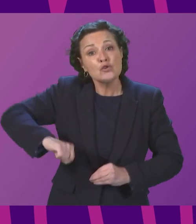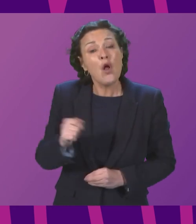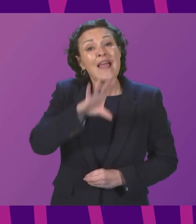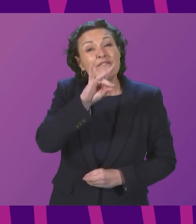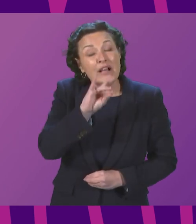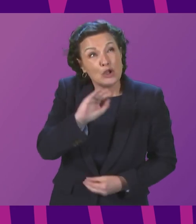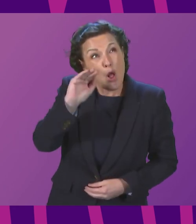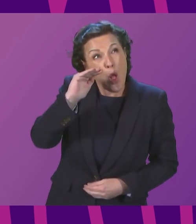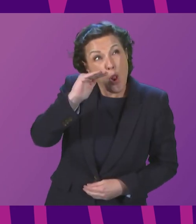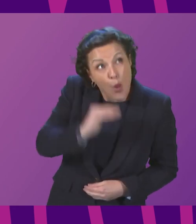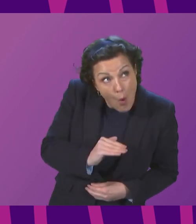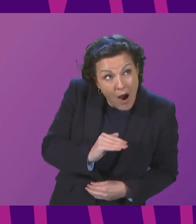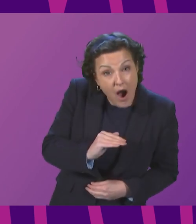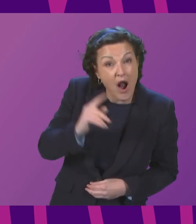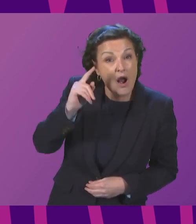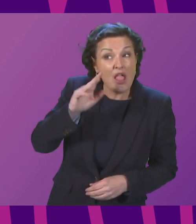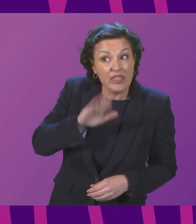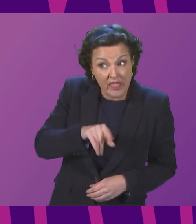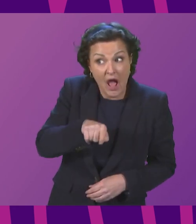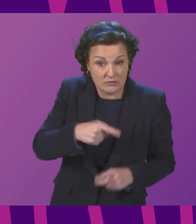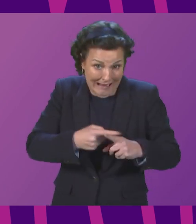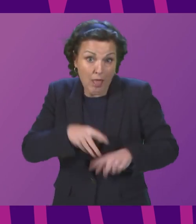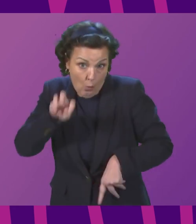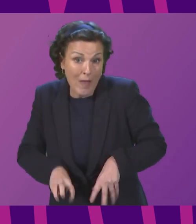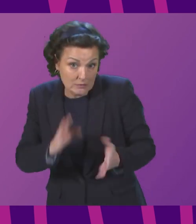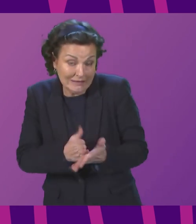been in all other parts of the UK. They are certainly lower than those in England and